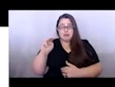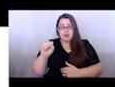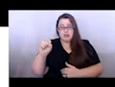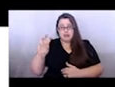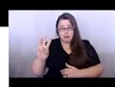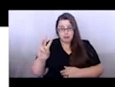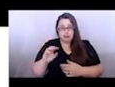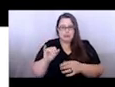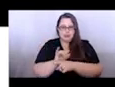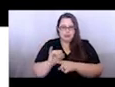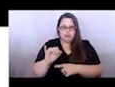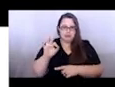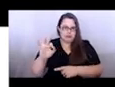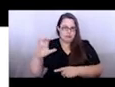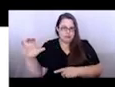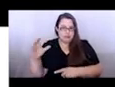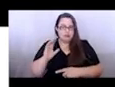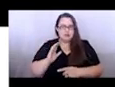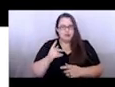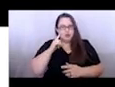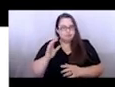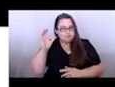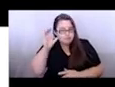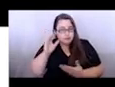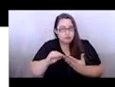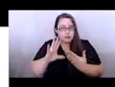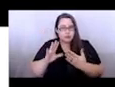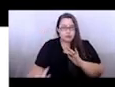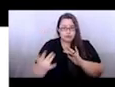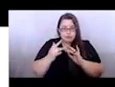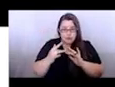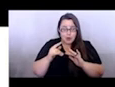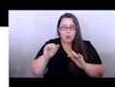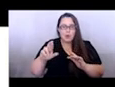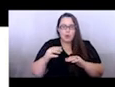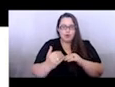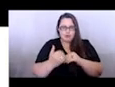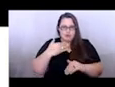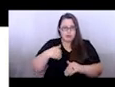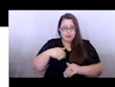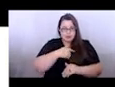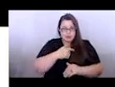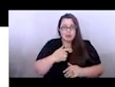are to listen to students that reach out to us or have been referred to us and to help them resolve